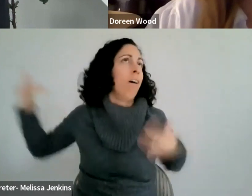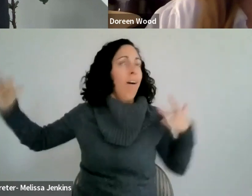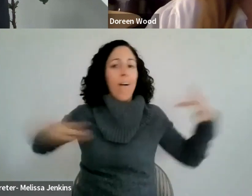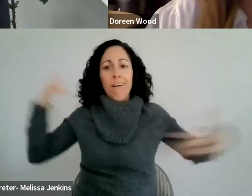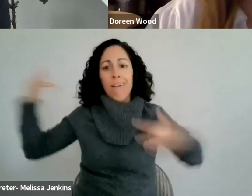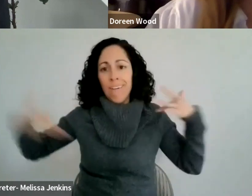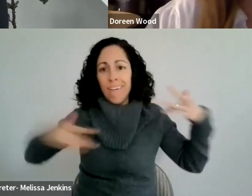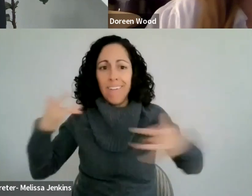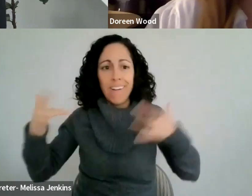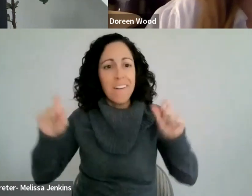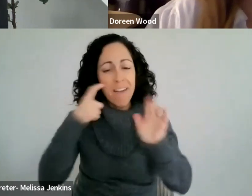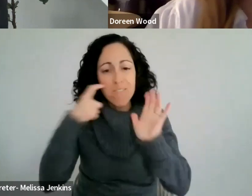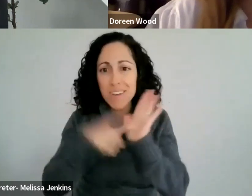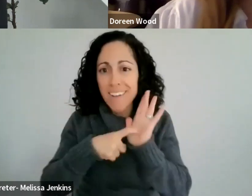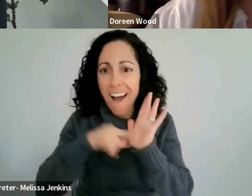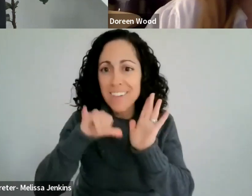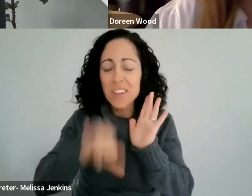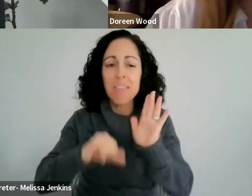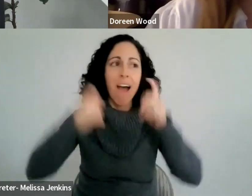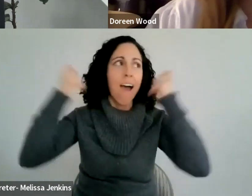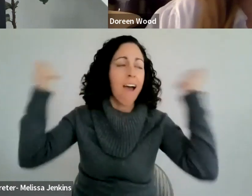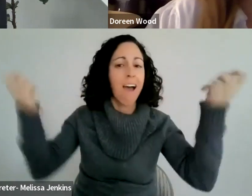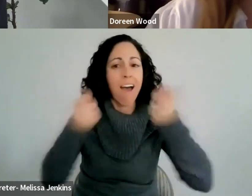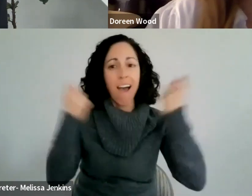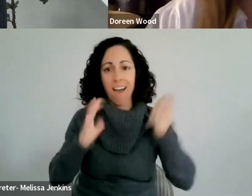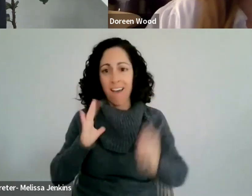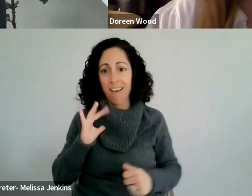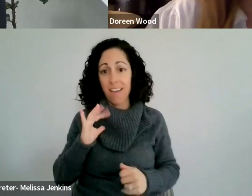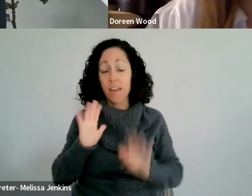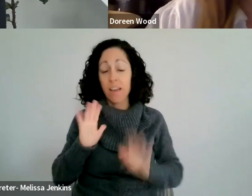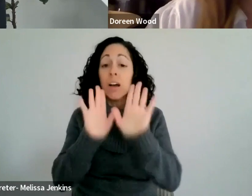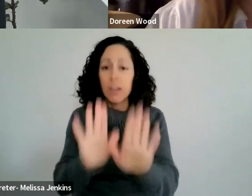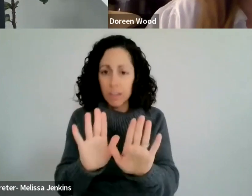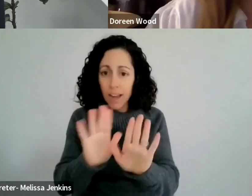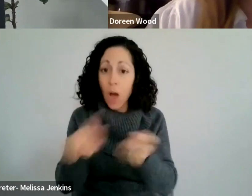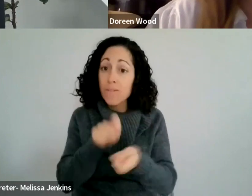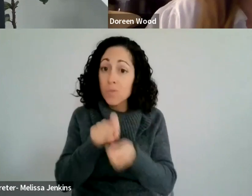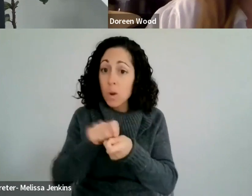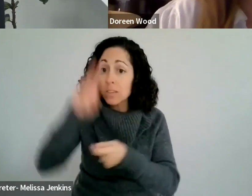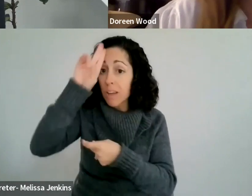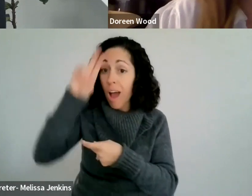And while this particular clinical trial is for a specific population within our broader community,